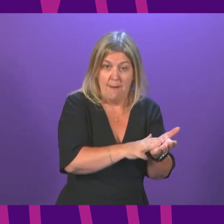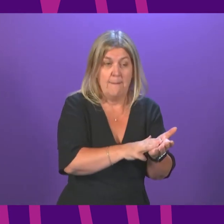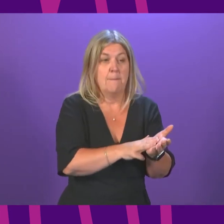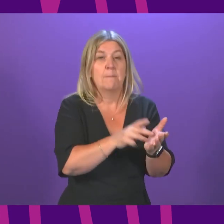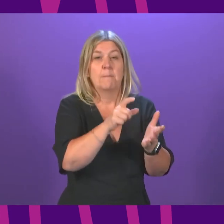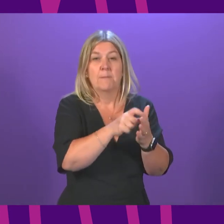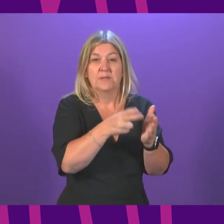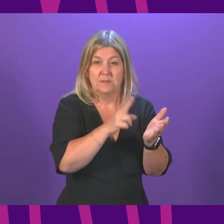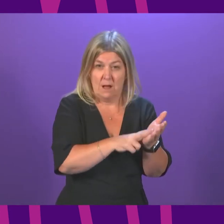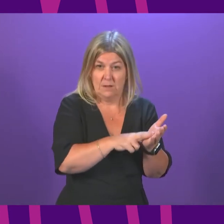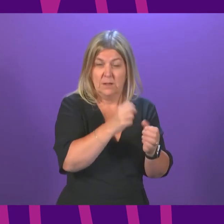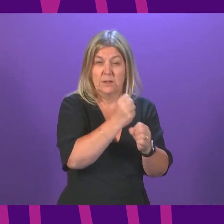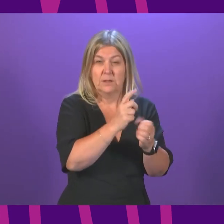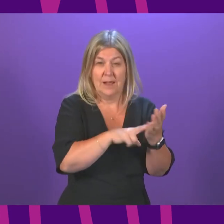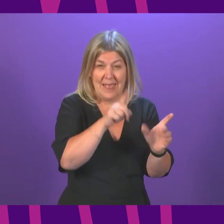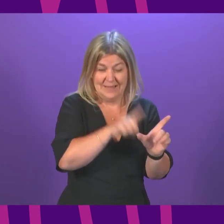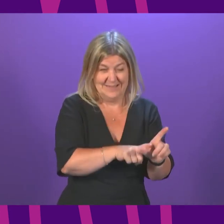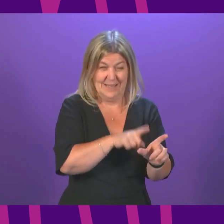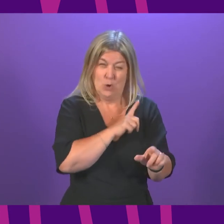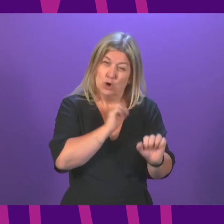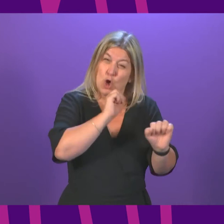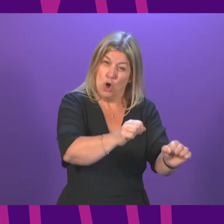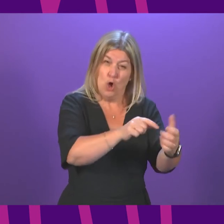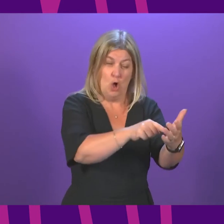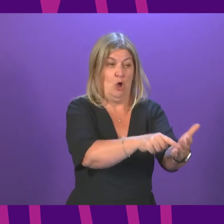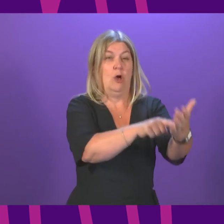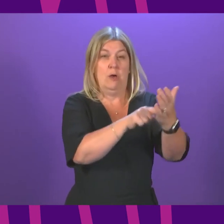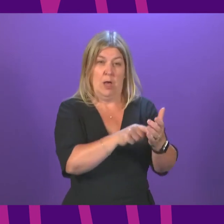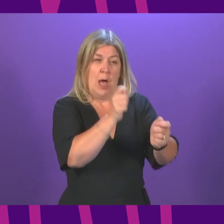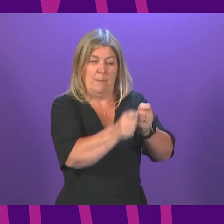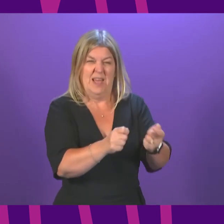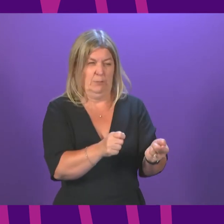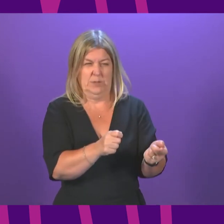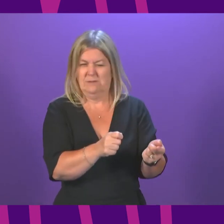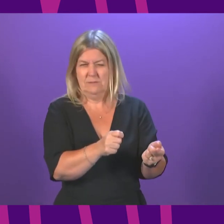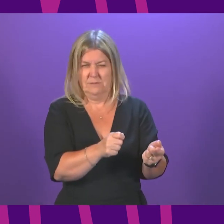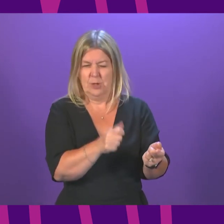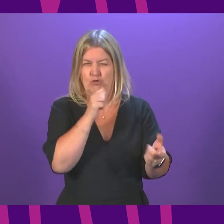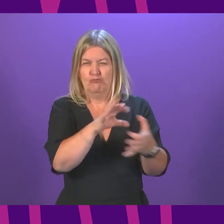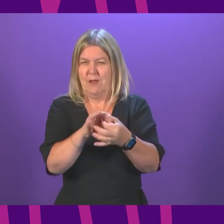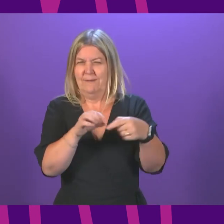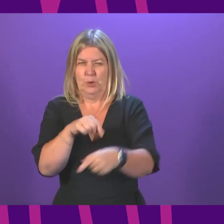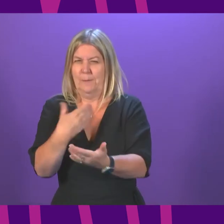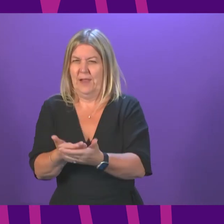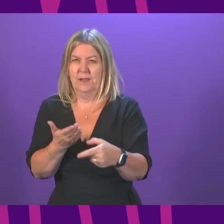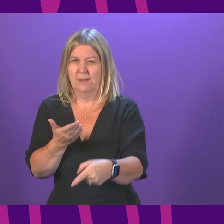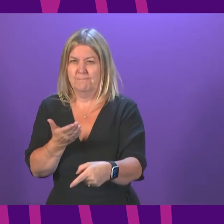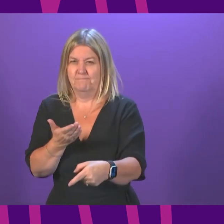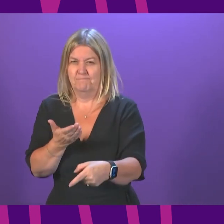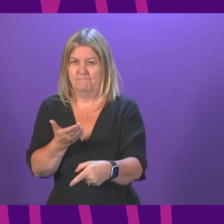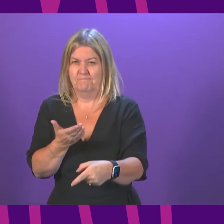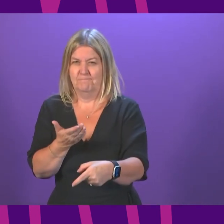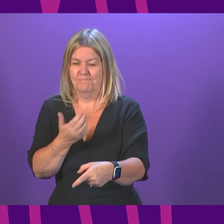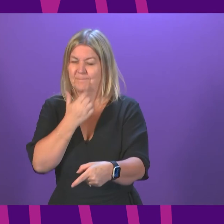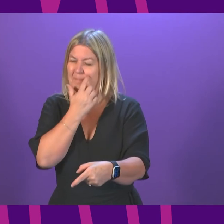I believe that they go much further than the scope of the bill and—particularly as drafted—run